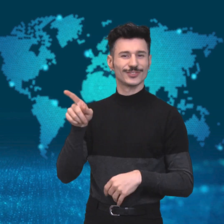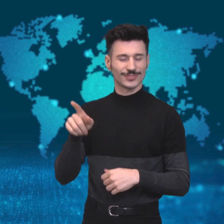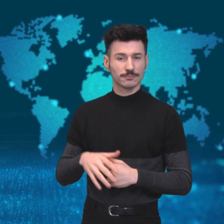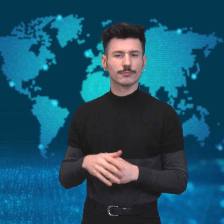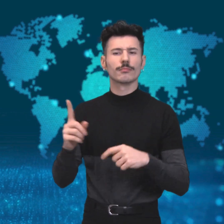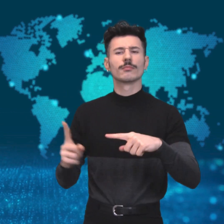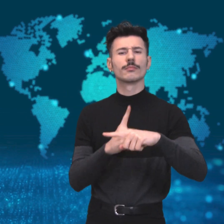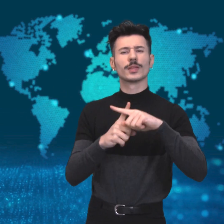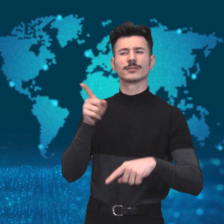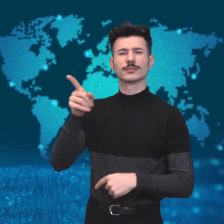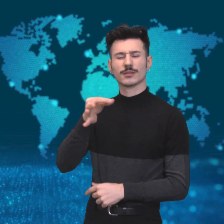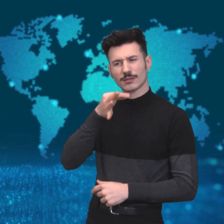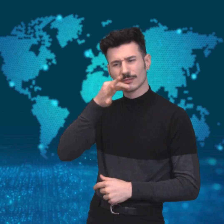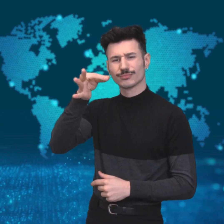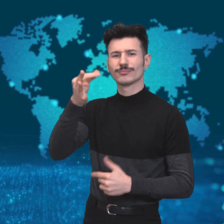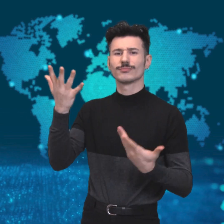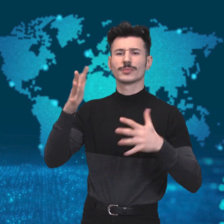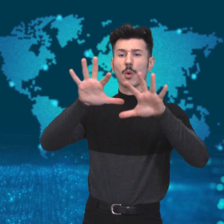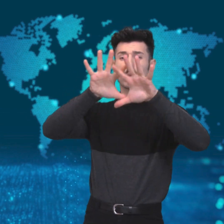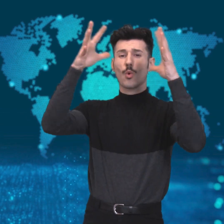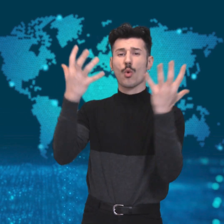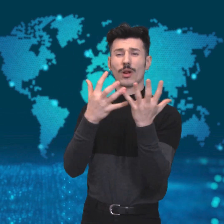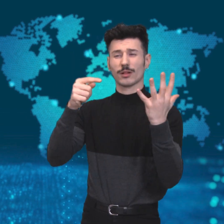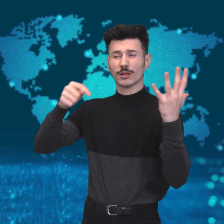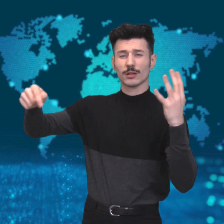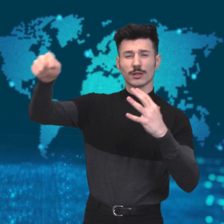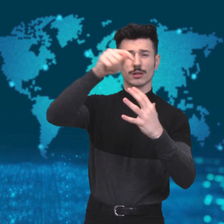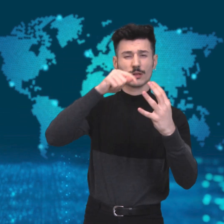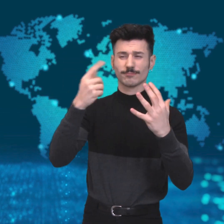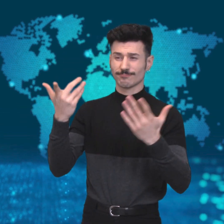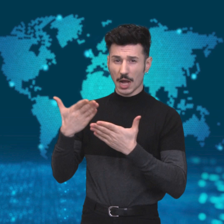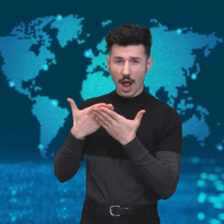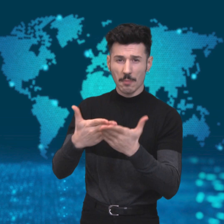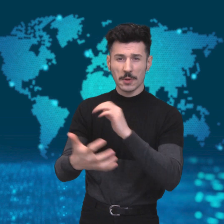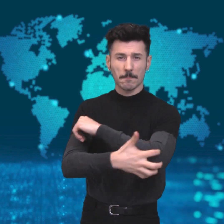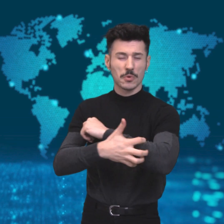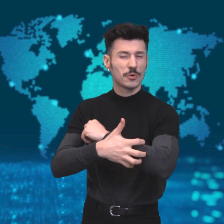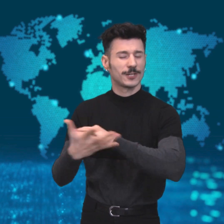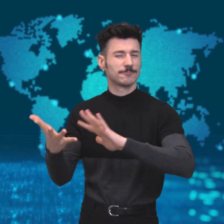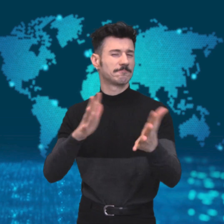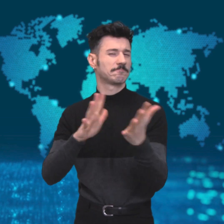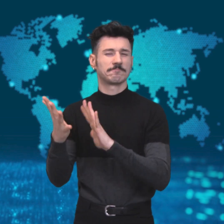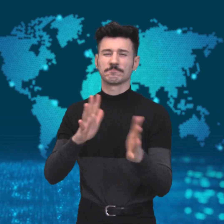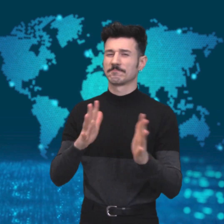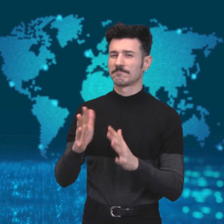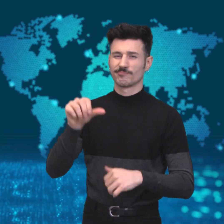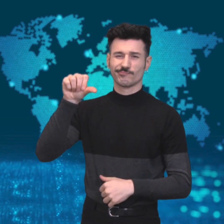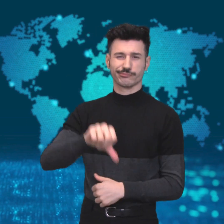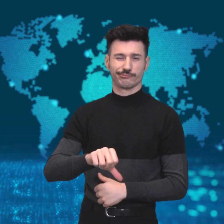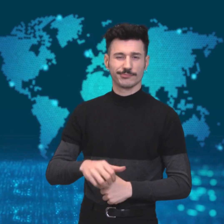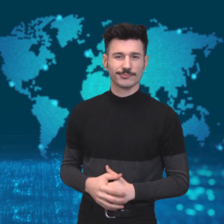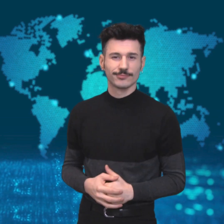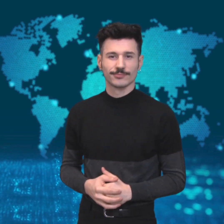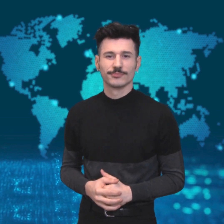people and criticized the world’s treatment of poor people.